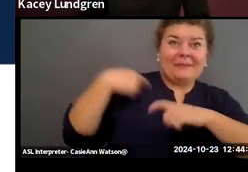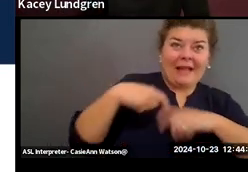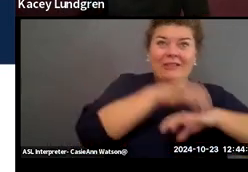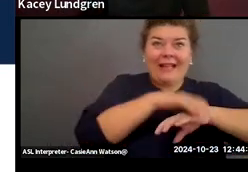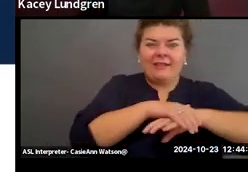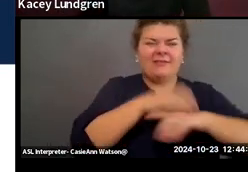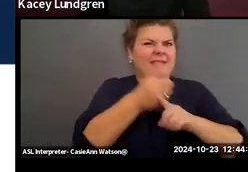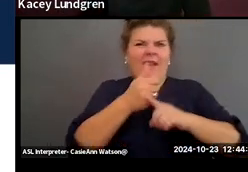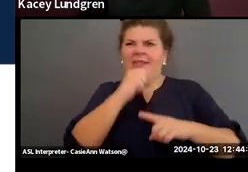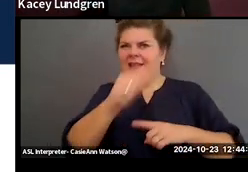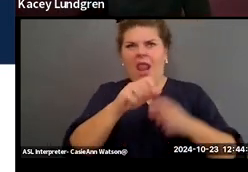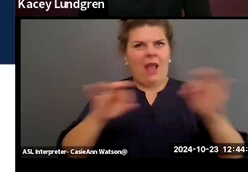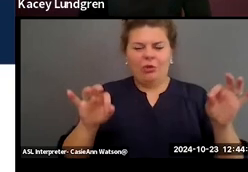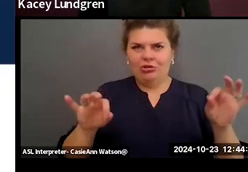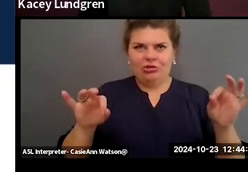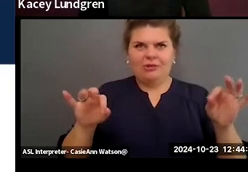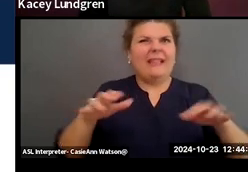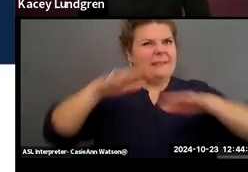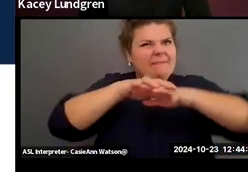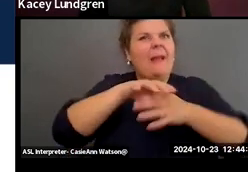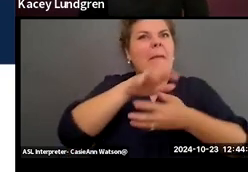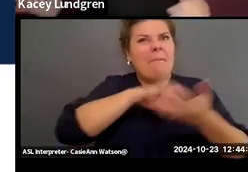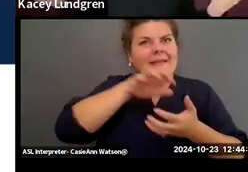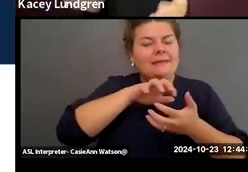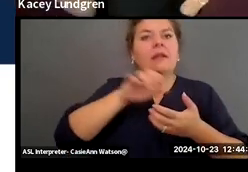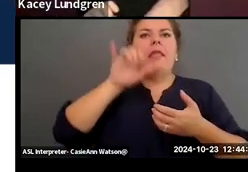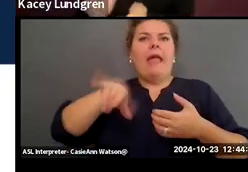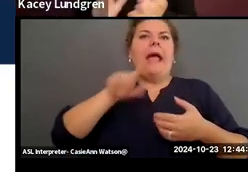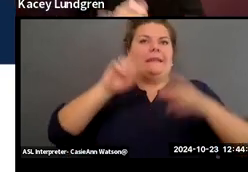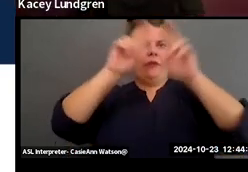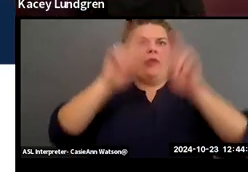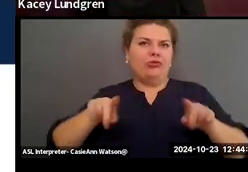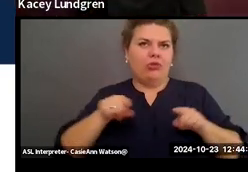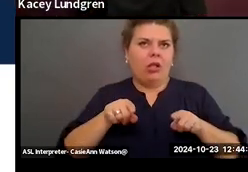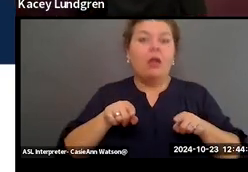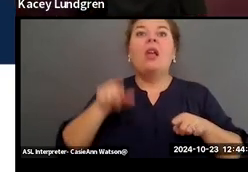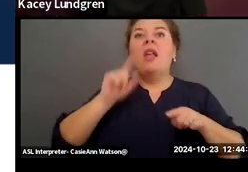People who sign different languages are coming together and mixing and mashing their languages together